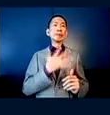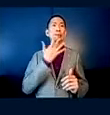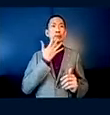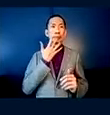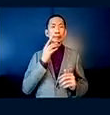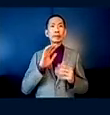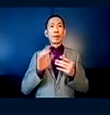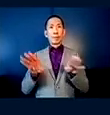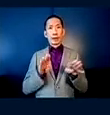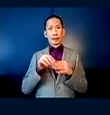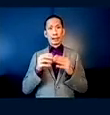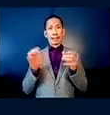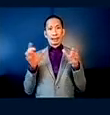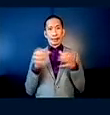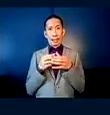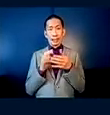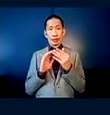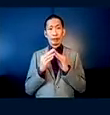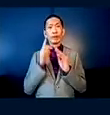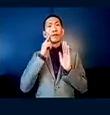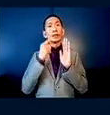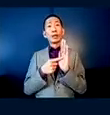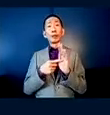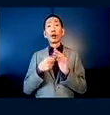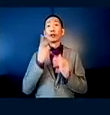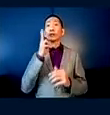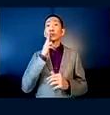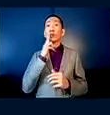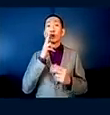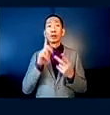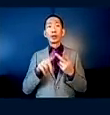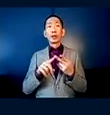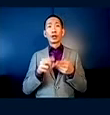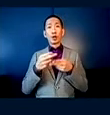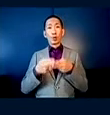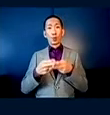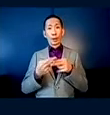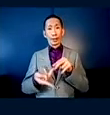AND SUBOPTIMAL BEHAVIORS, IN TIGHT-KNIT COMMUNITIES, SO